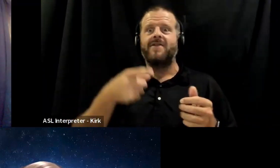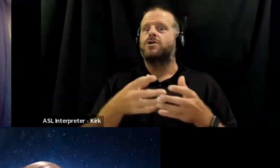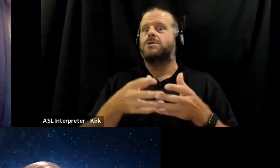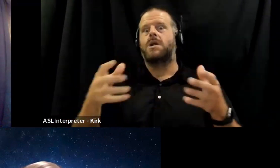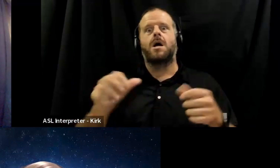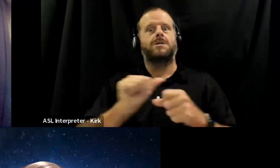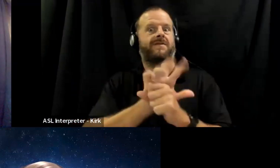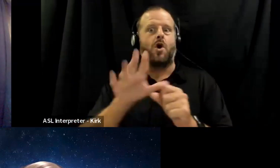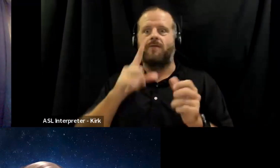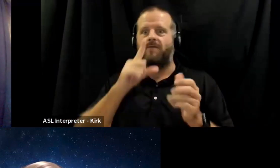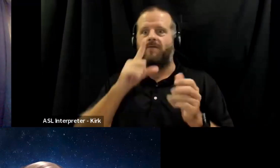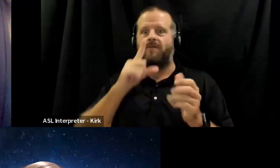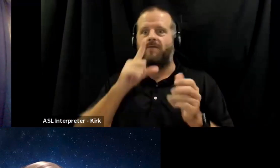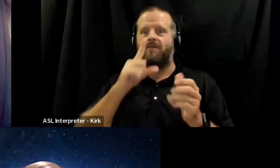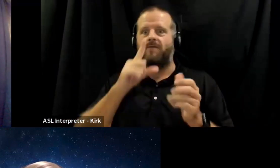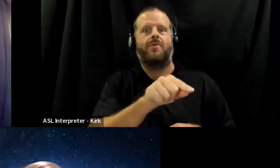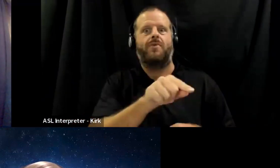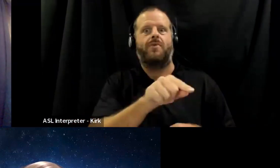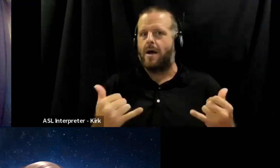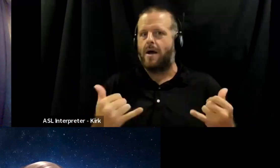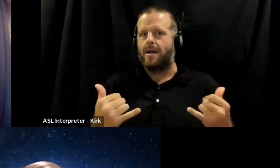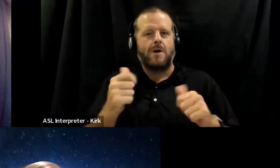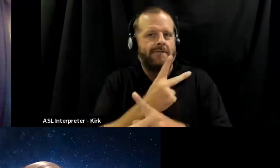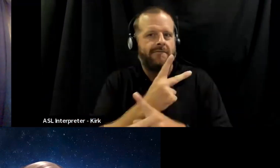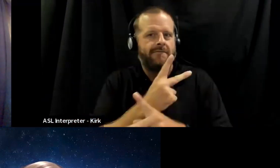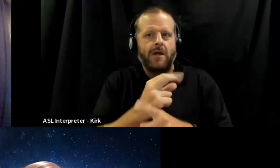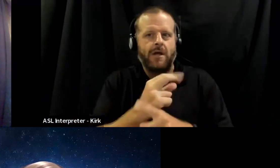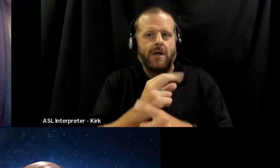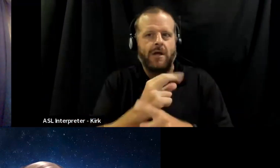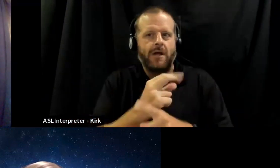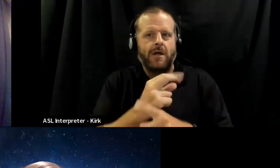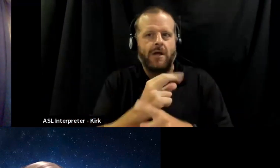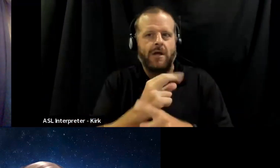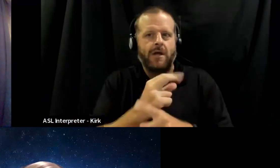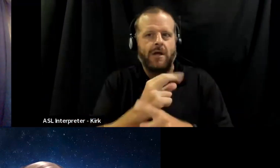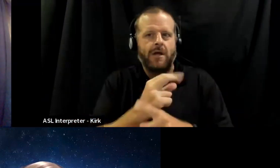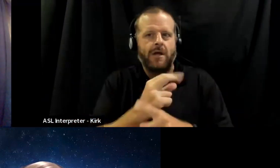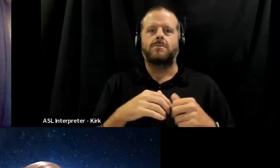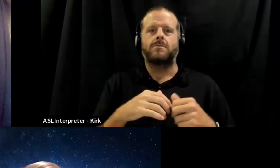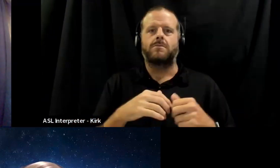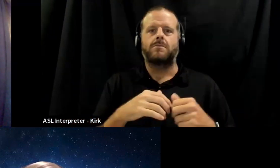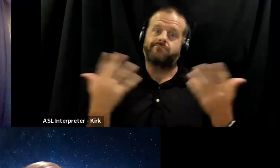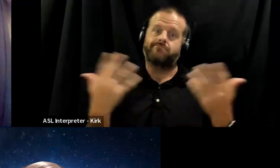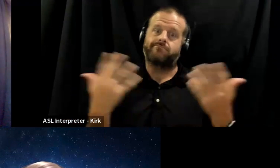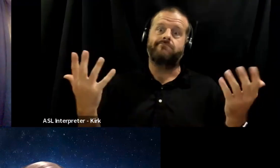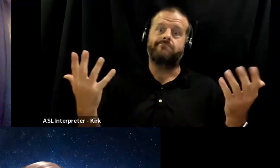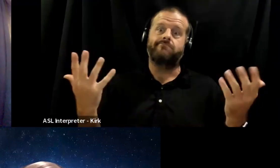out there right now trying to figure out, well, yeah, I mean, businesses are trying to figure out,